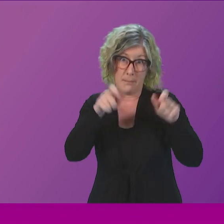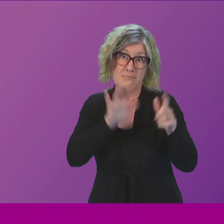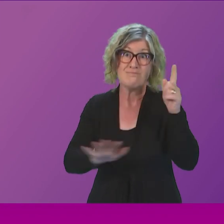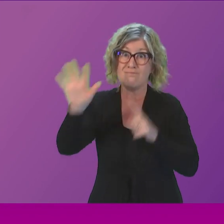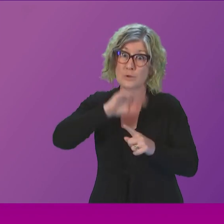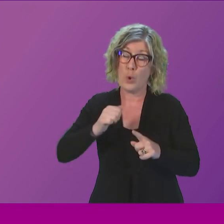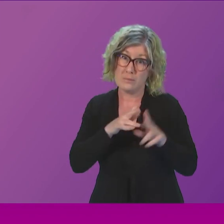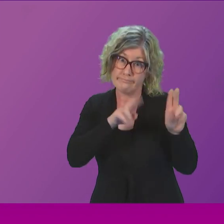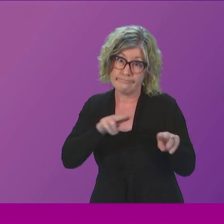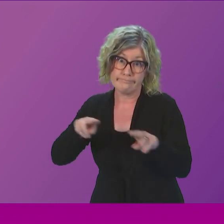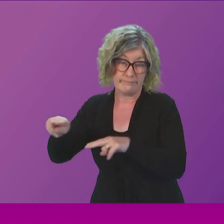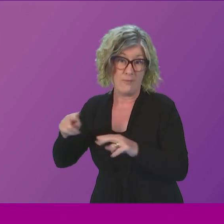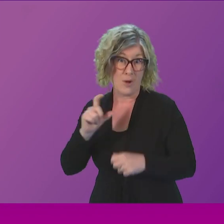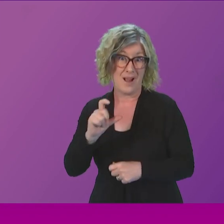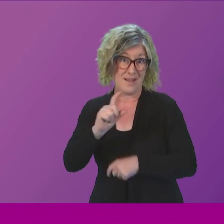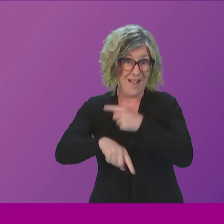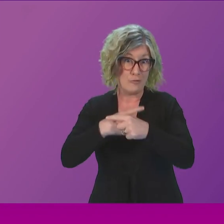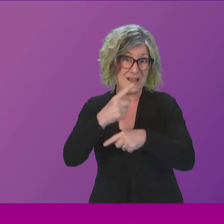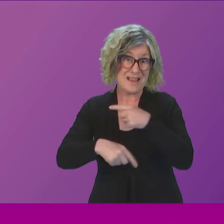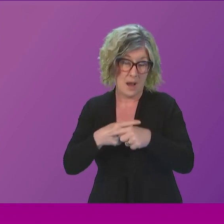Identifying and treating cancer quickly saves lives.